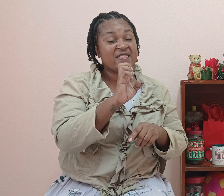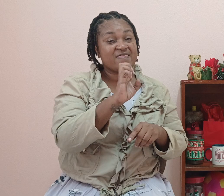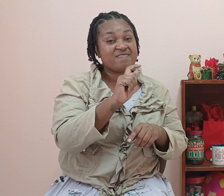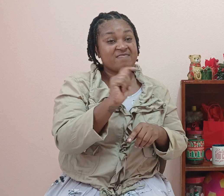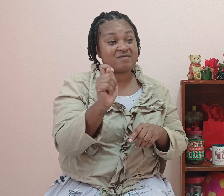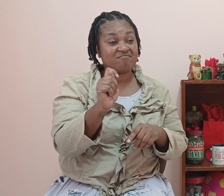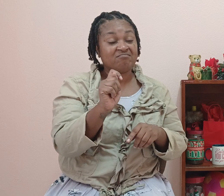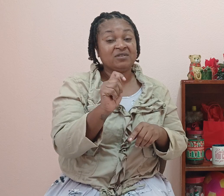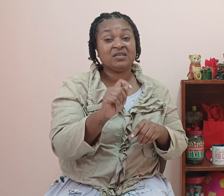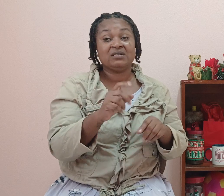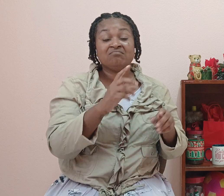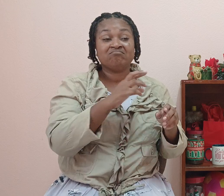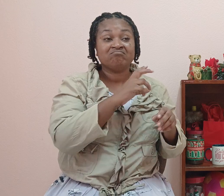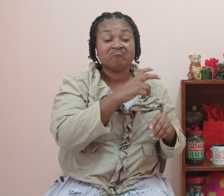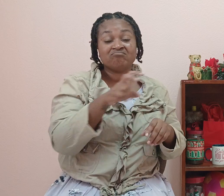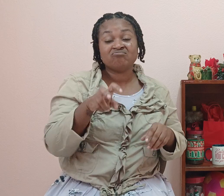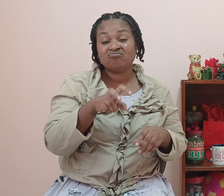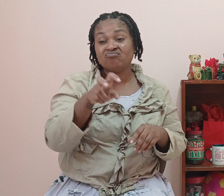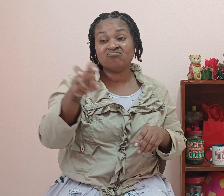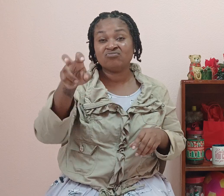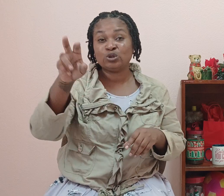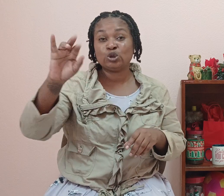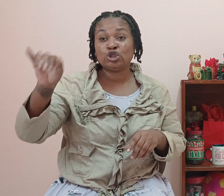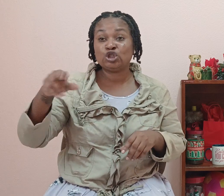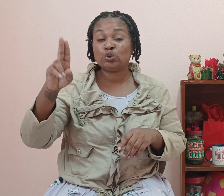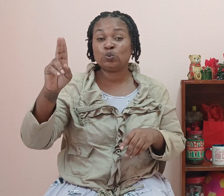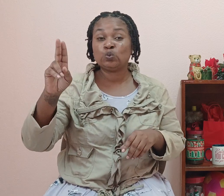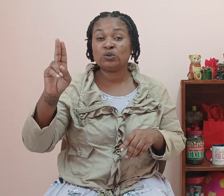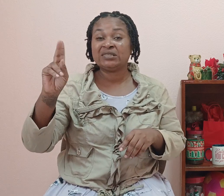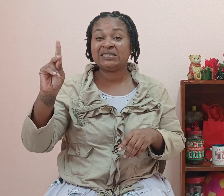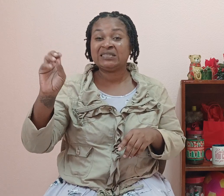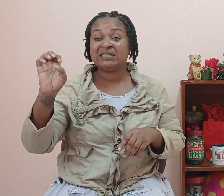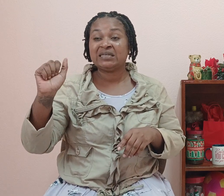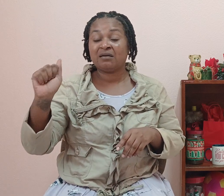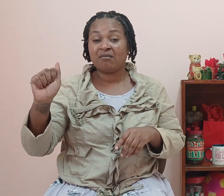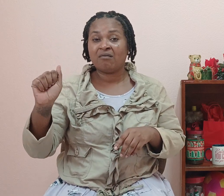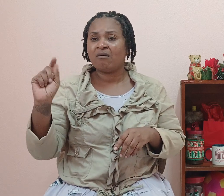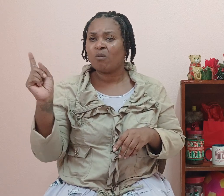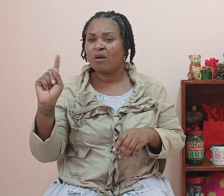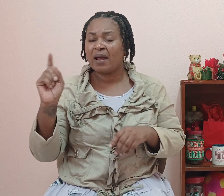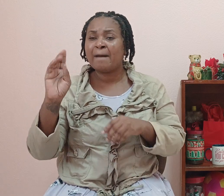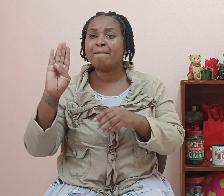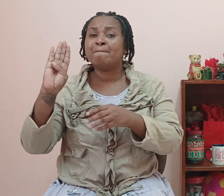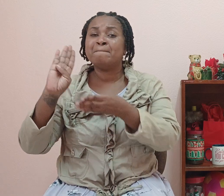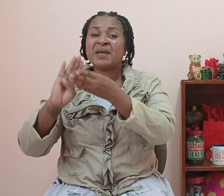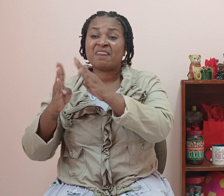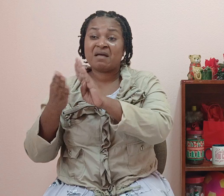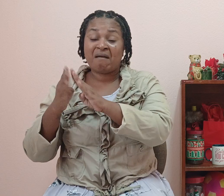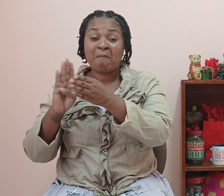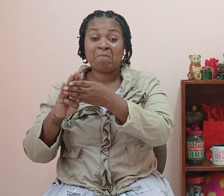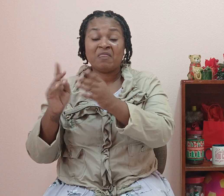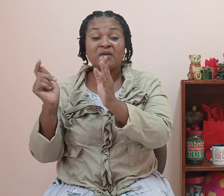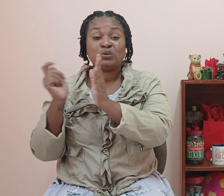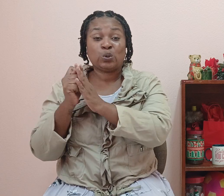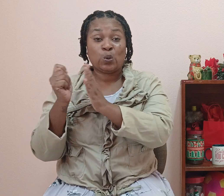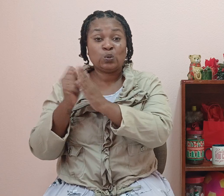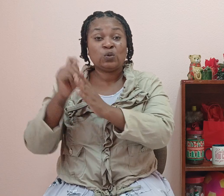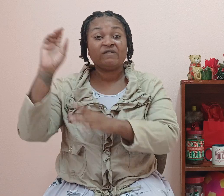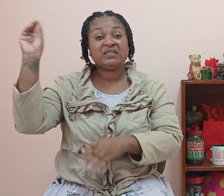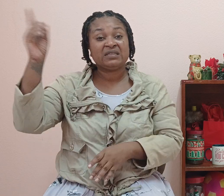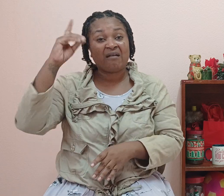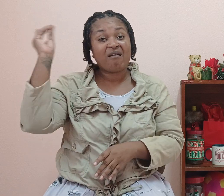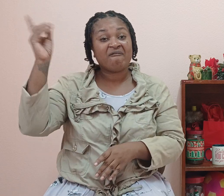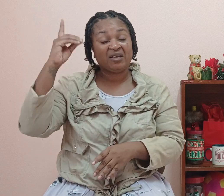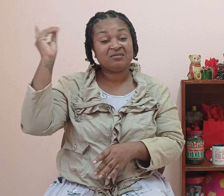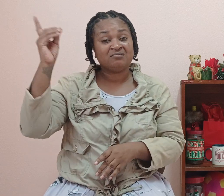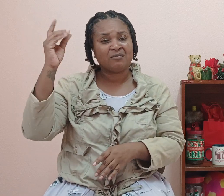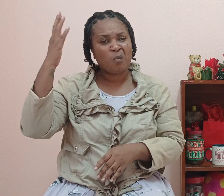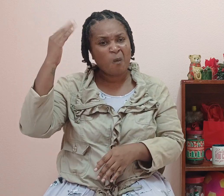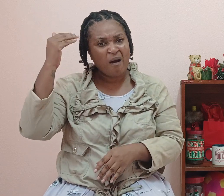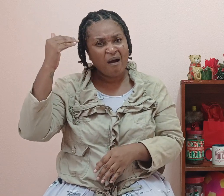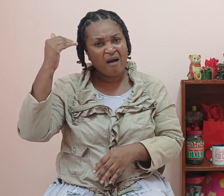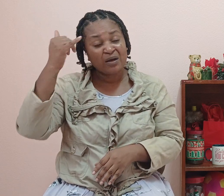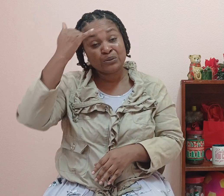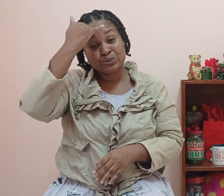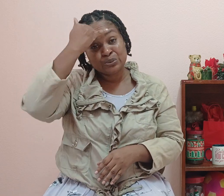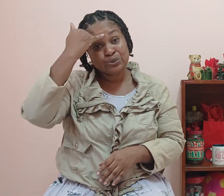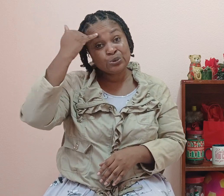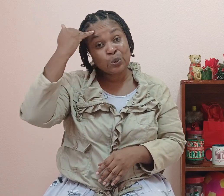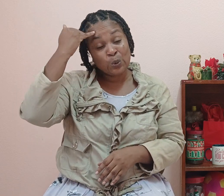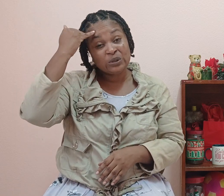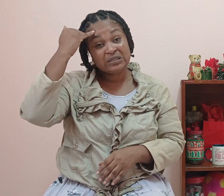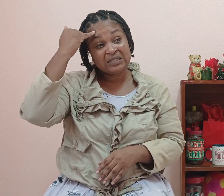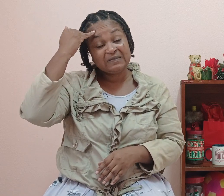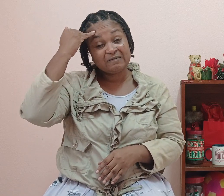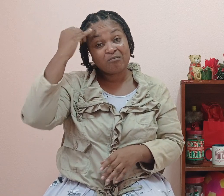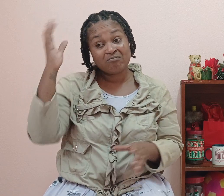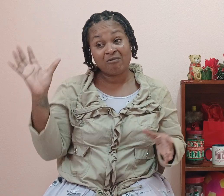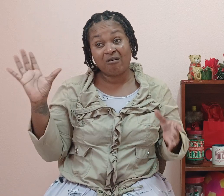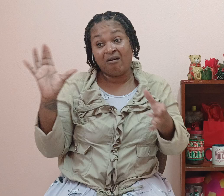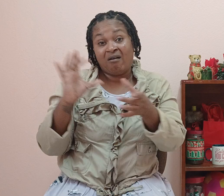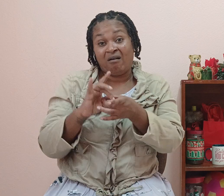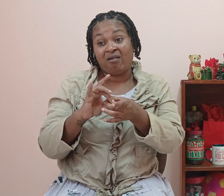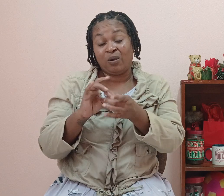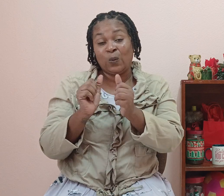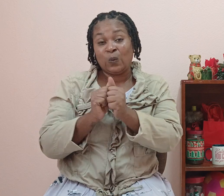to Bethlehem the town of David, because he belonged to the house and line of David. 5